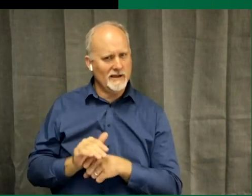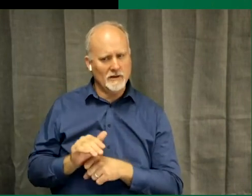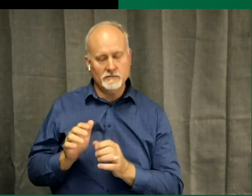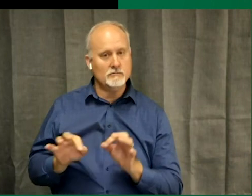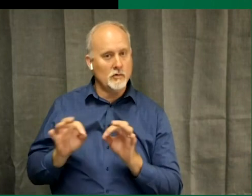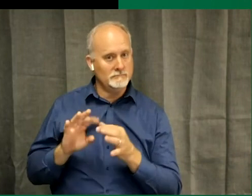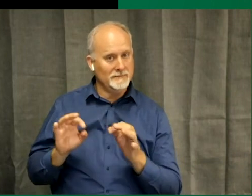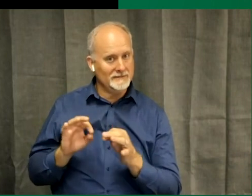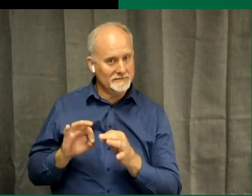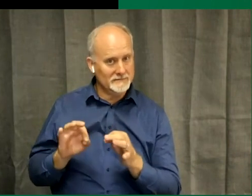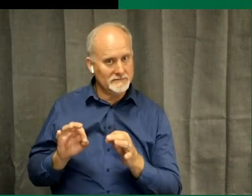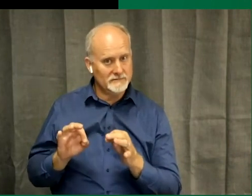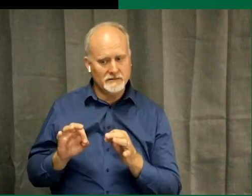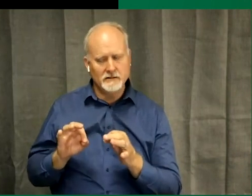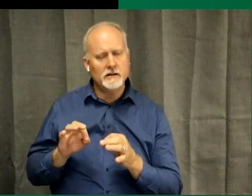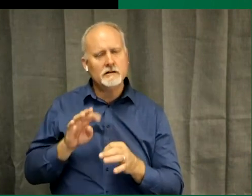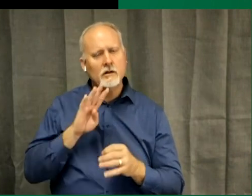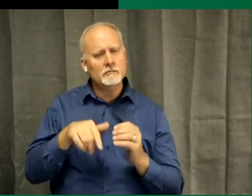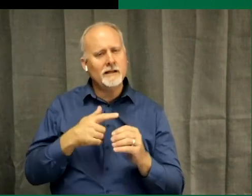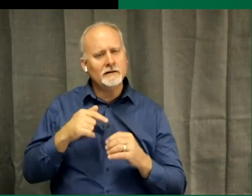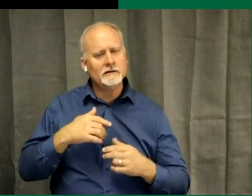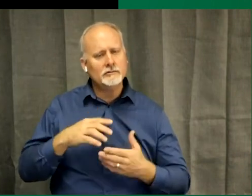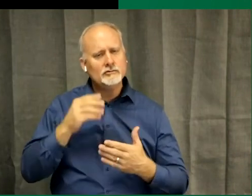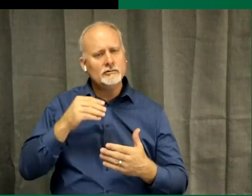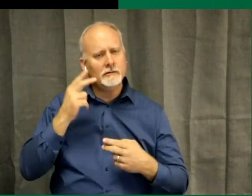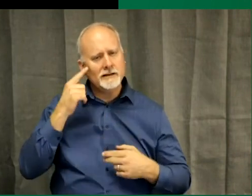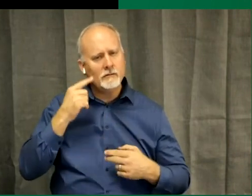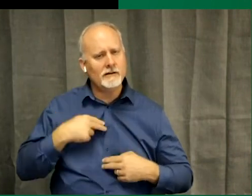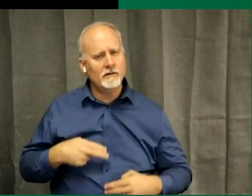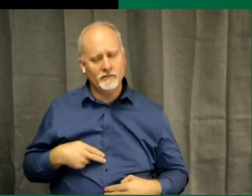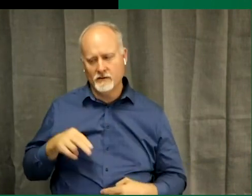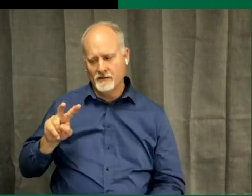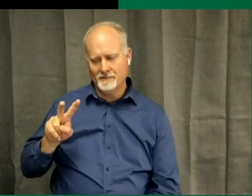surrounding student mental health it's my utmost pleasure to introduce veronica mixon